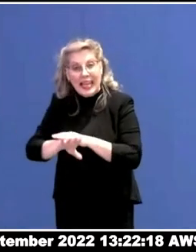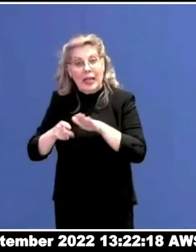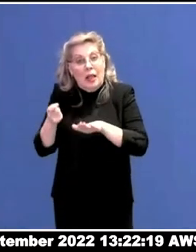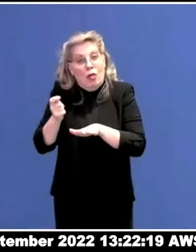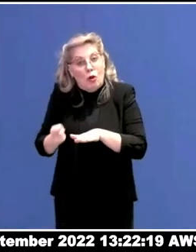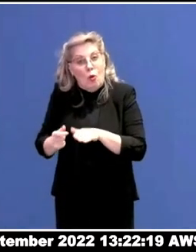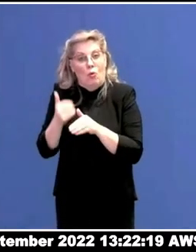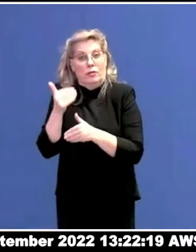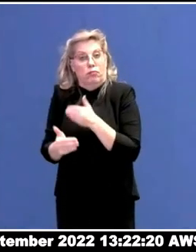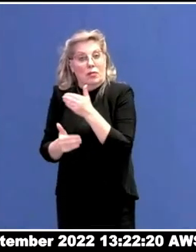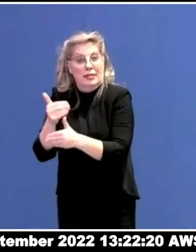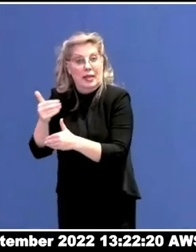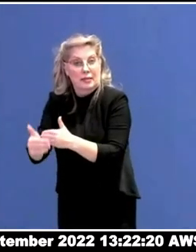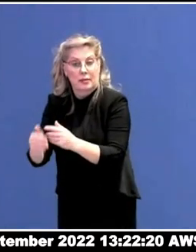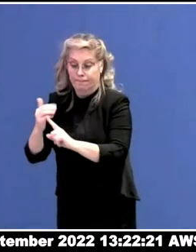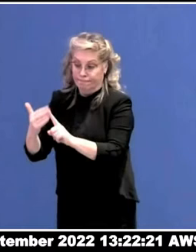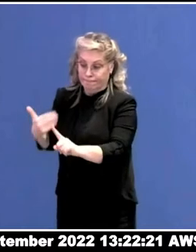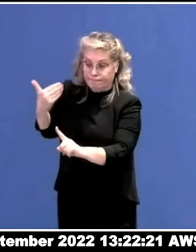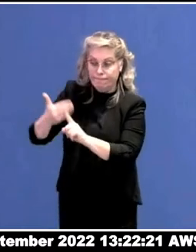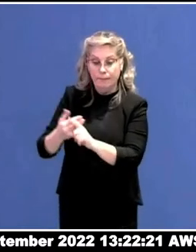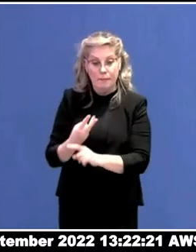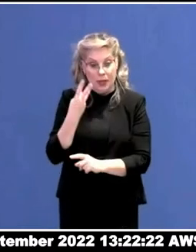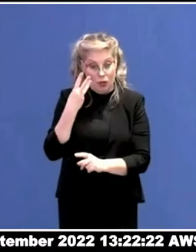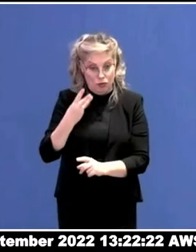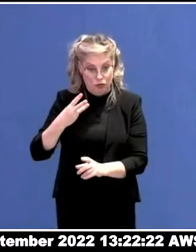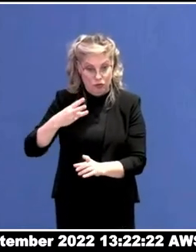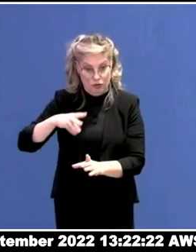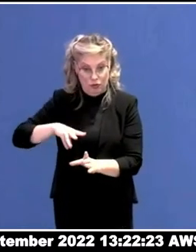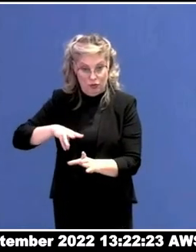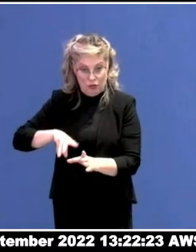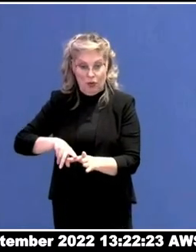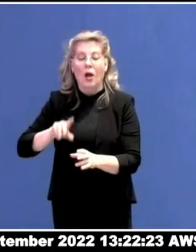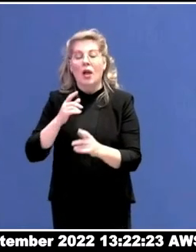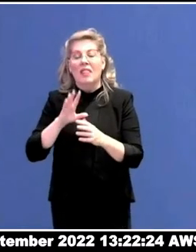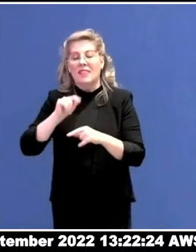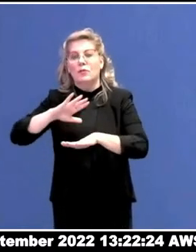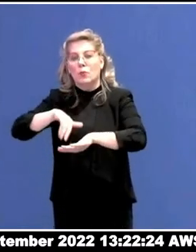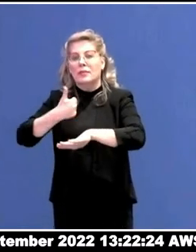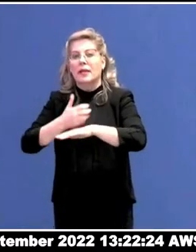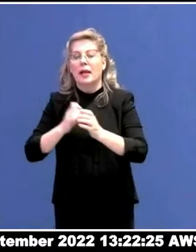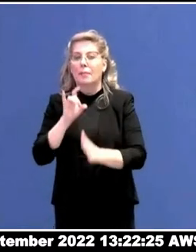Over three years, 297 women were referred to Sisters Inside within that program, and we